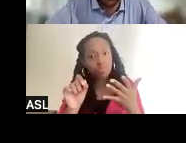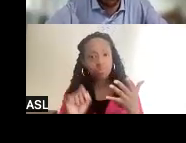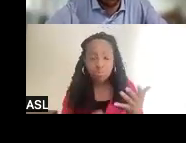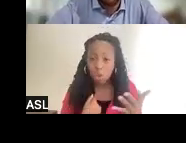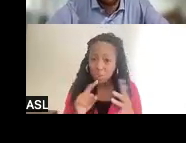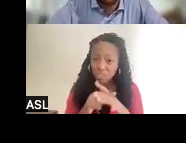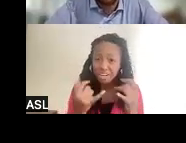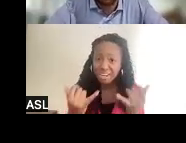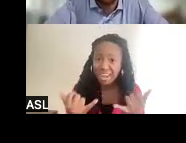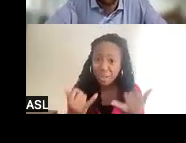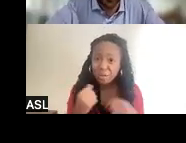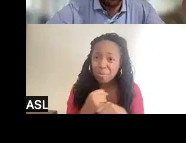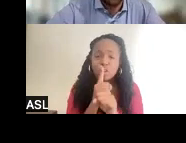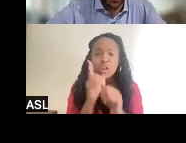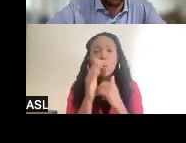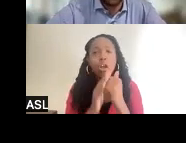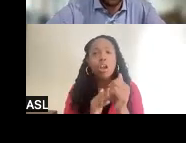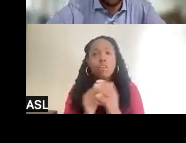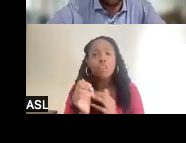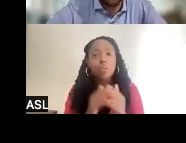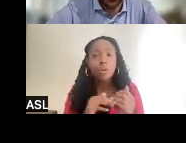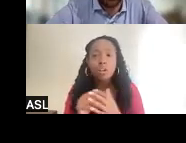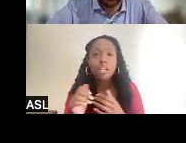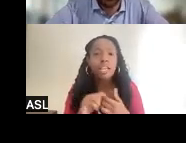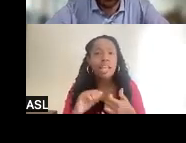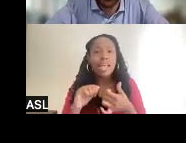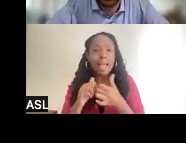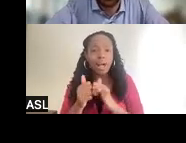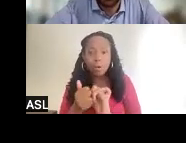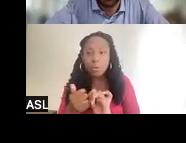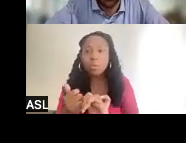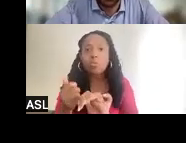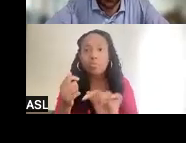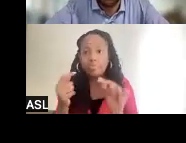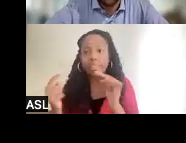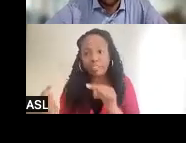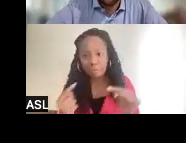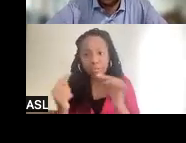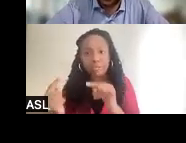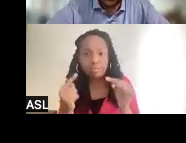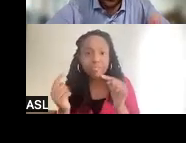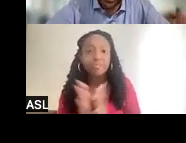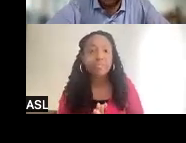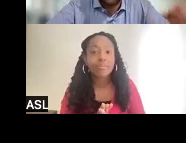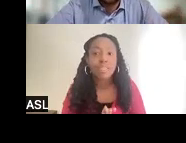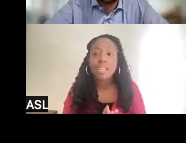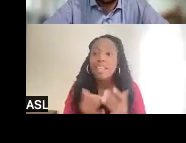sure that I feel comfortable with how that mouse trap works okay and like I said happy to answer